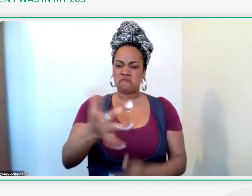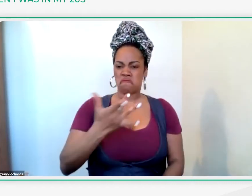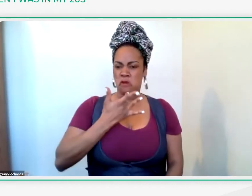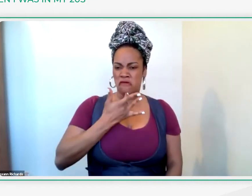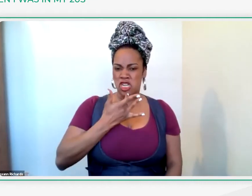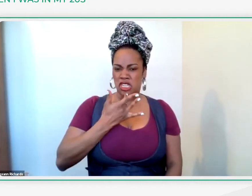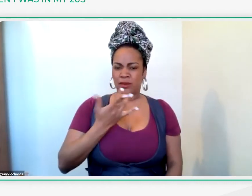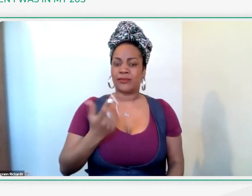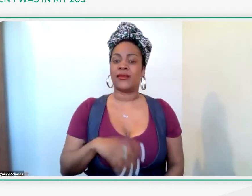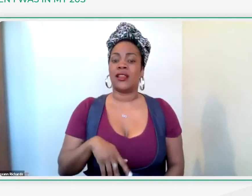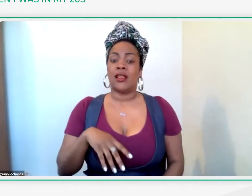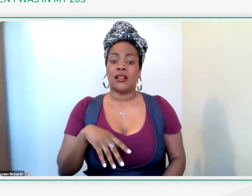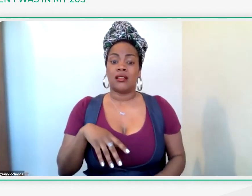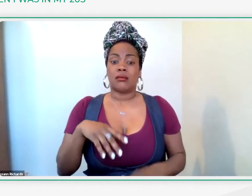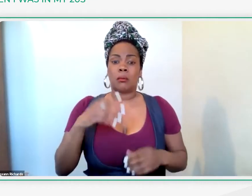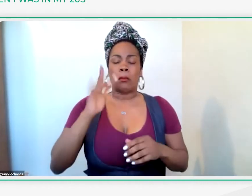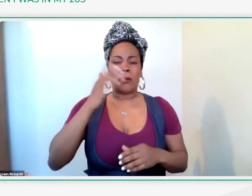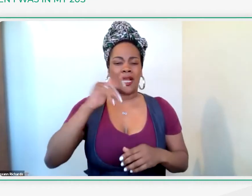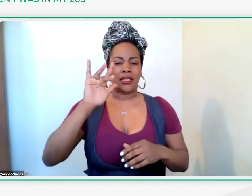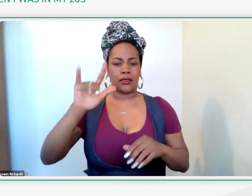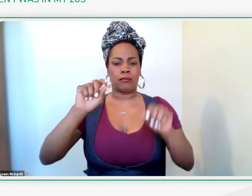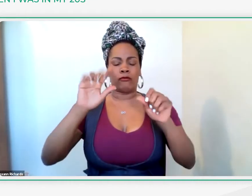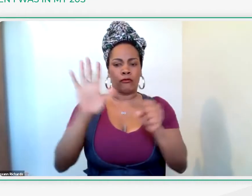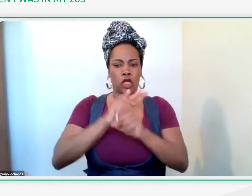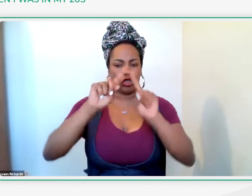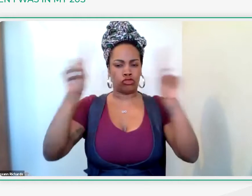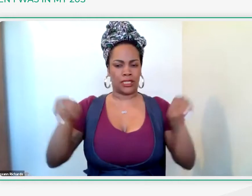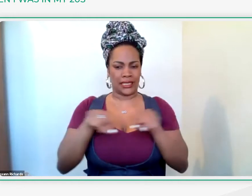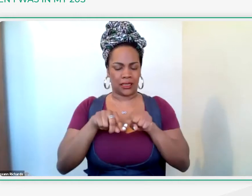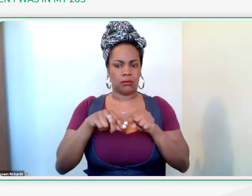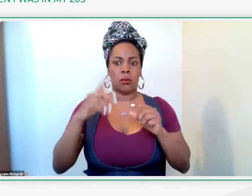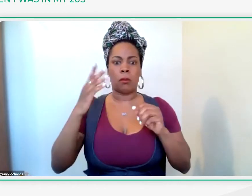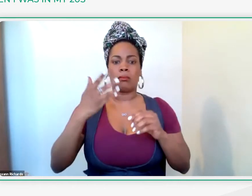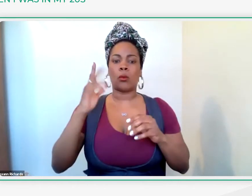You can actually adjust that and make me as large as you prefer.